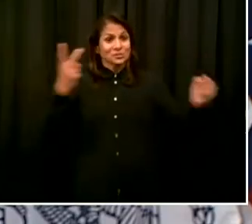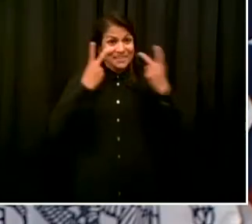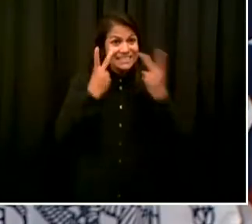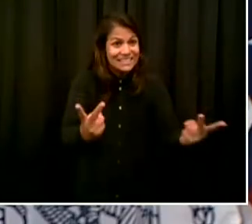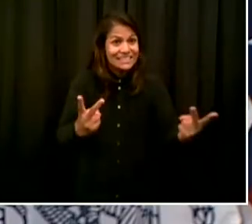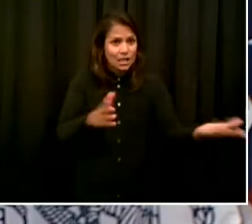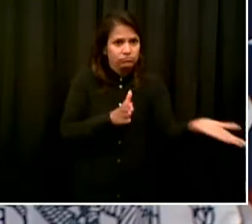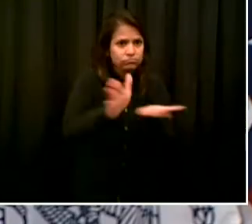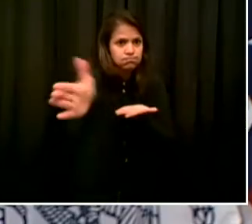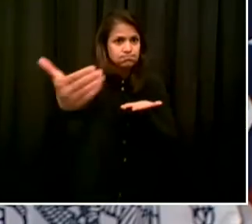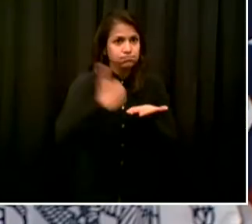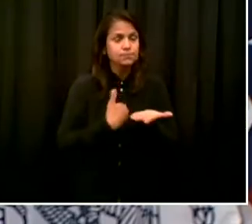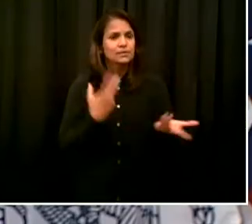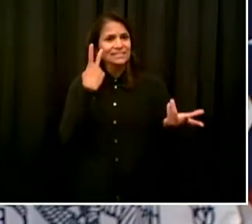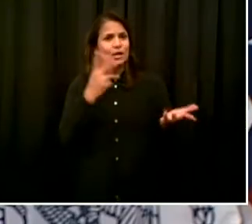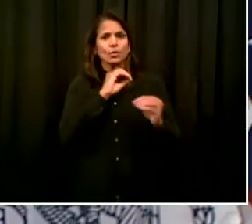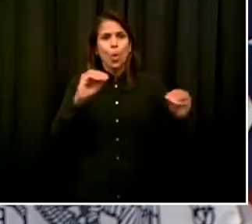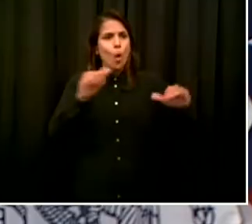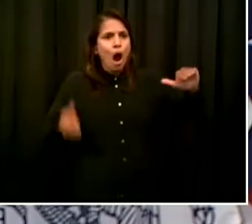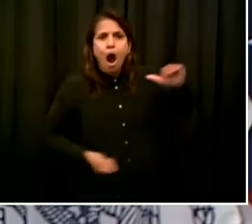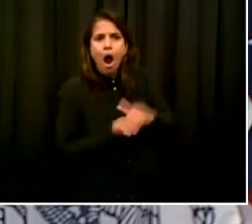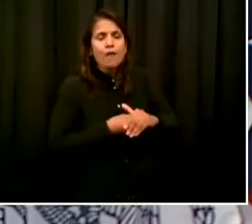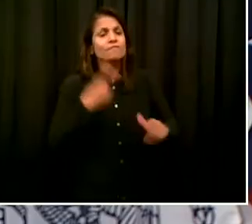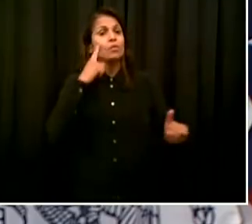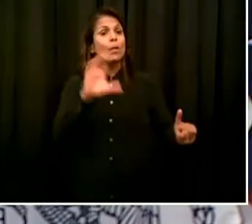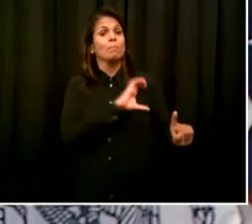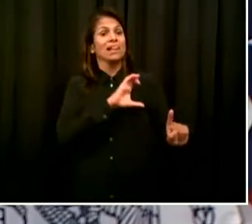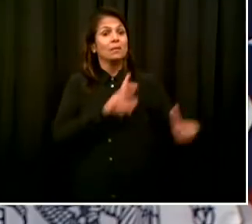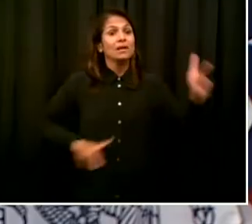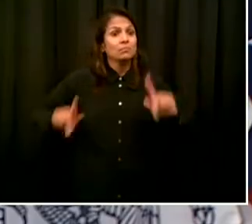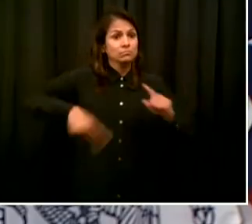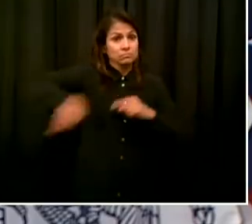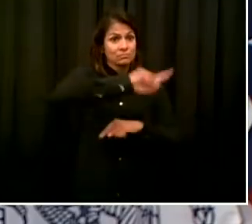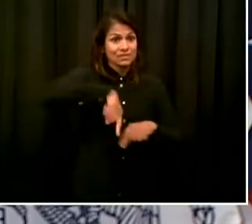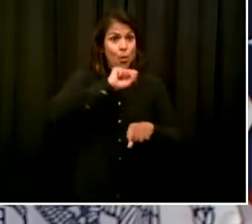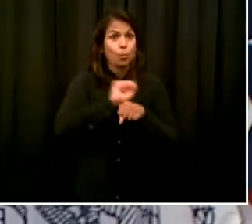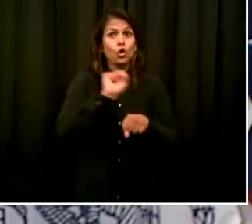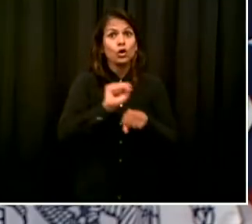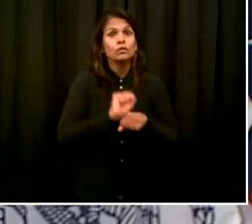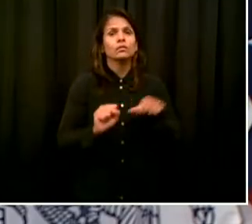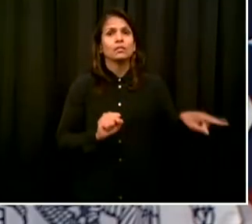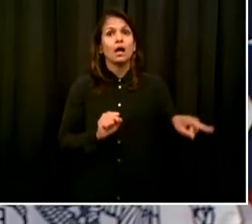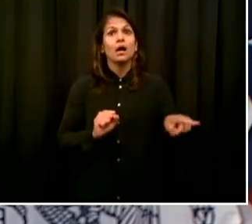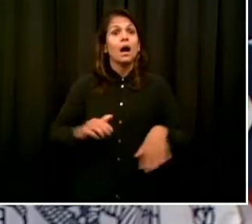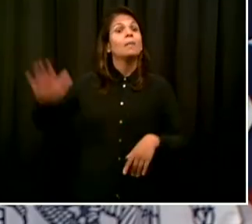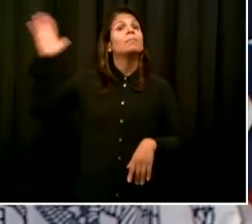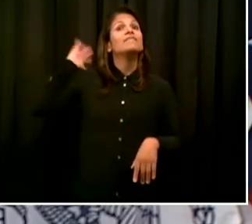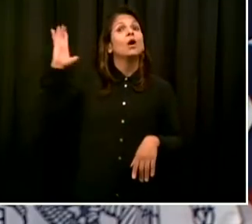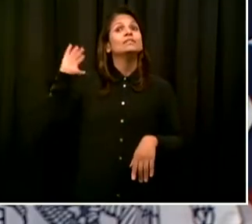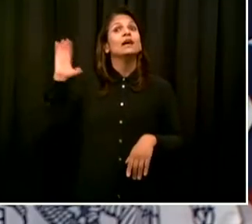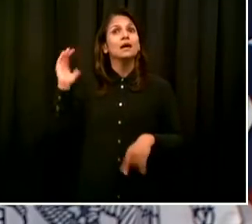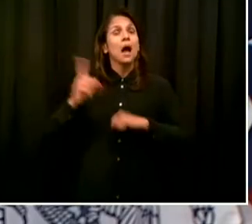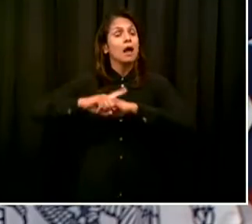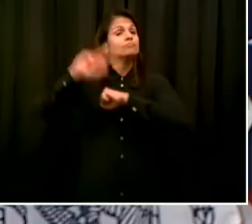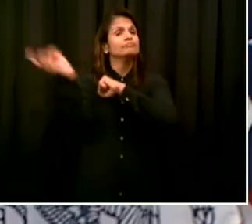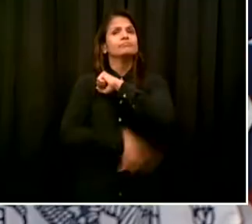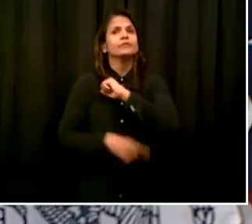INCLUDING THE ABILITY TO BE TRANSPARENT IN THE DISCIPLINE